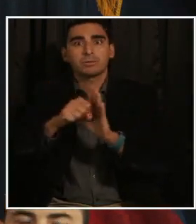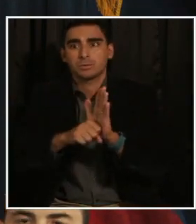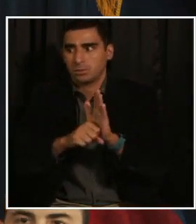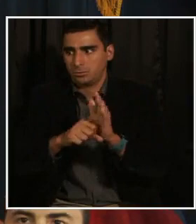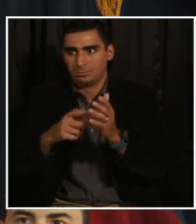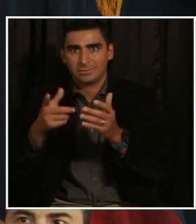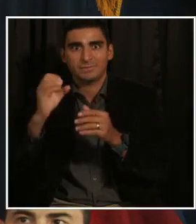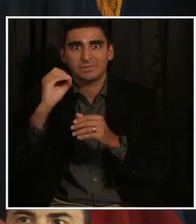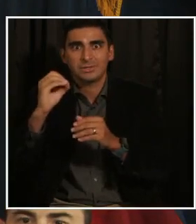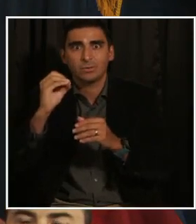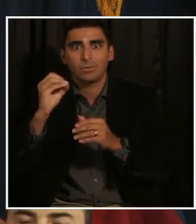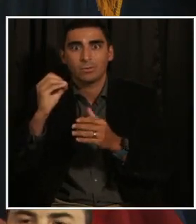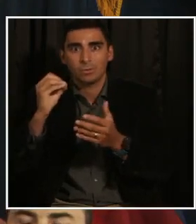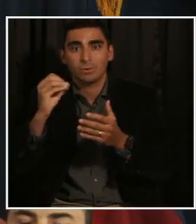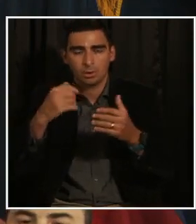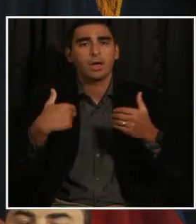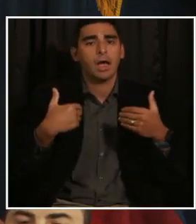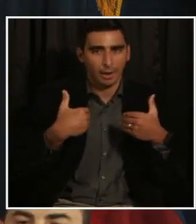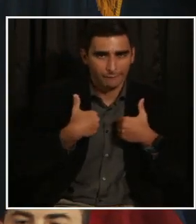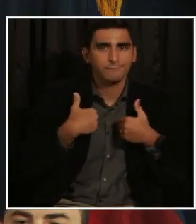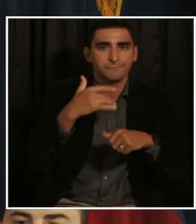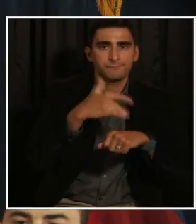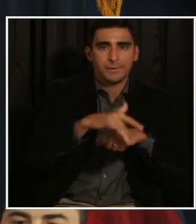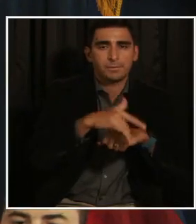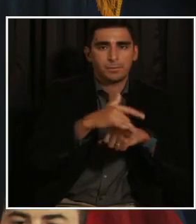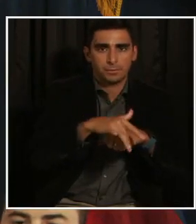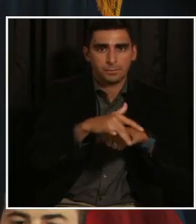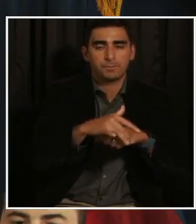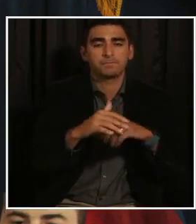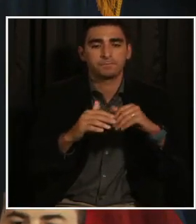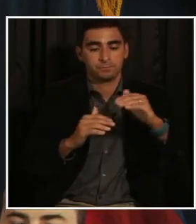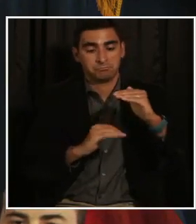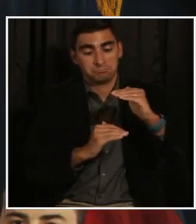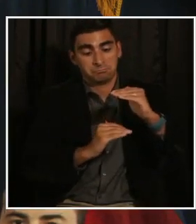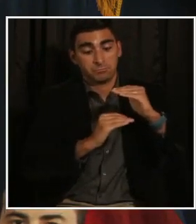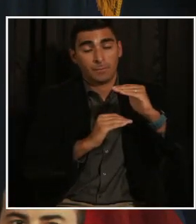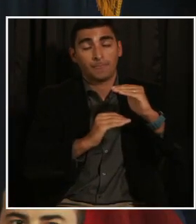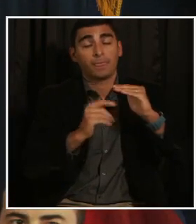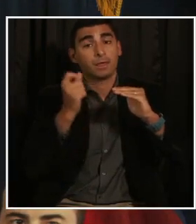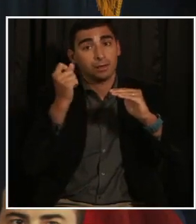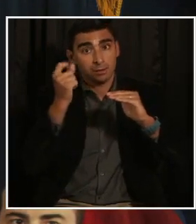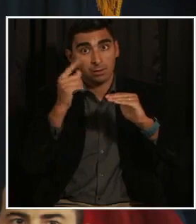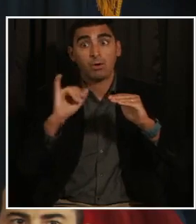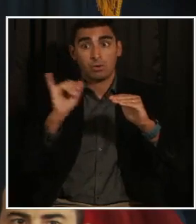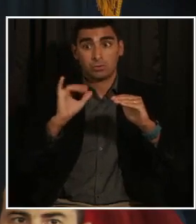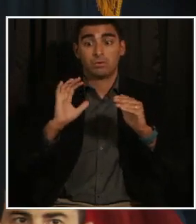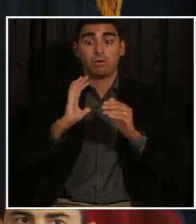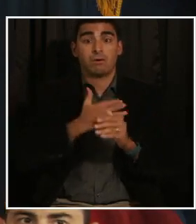we do have icu beds available we do have a higher vaccination rate than many of the states that are